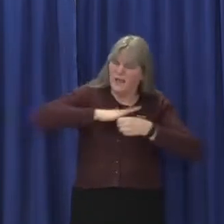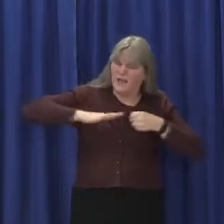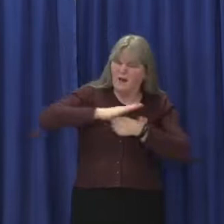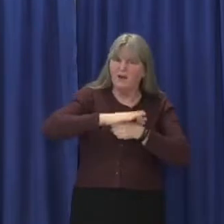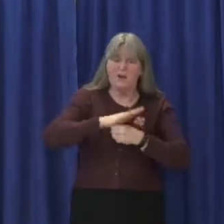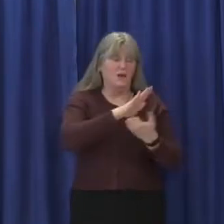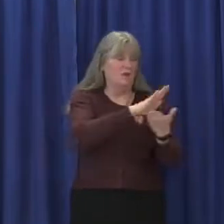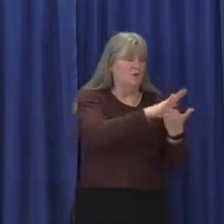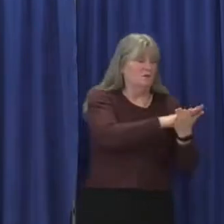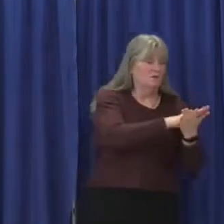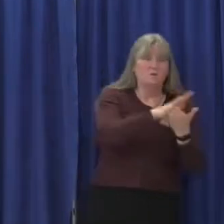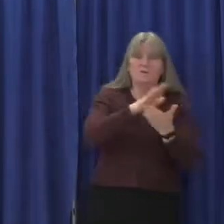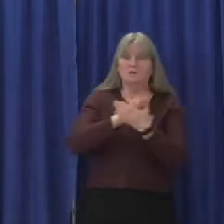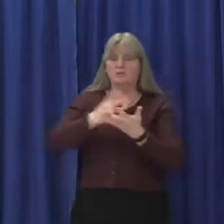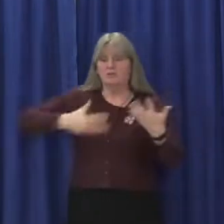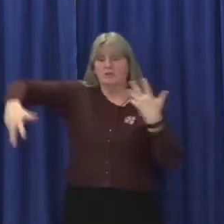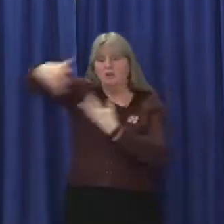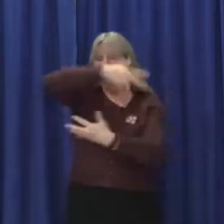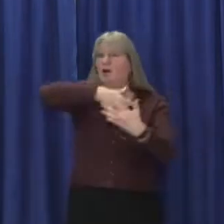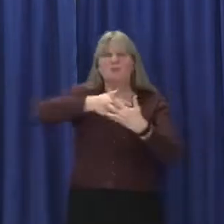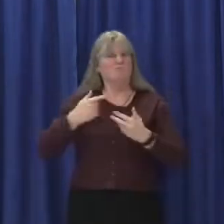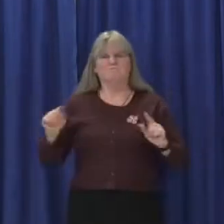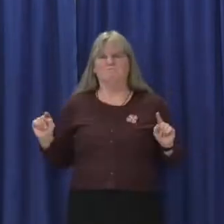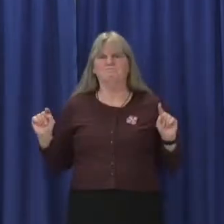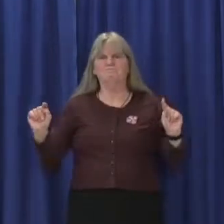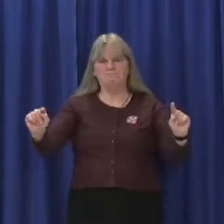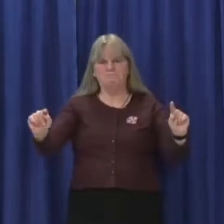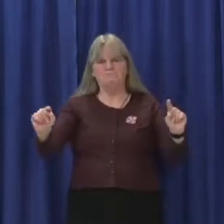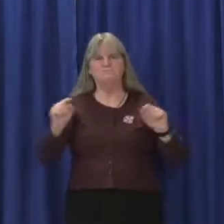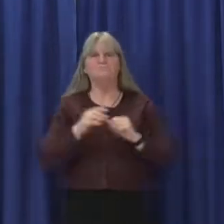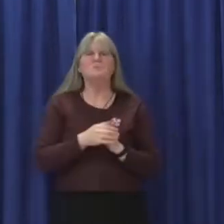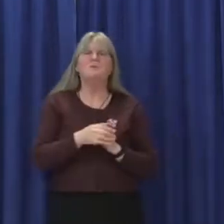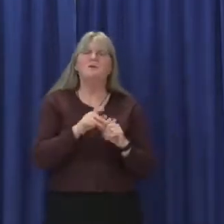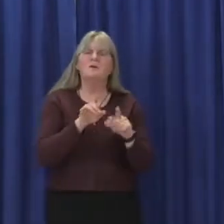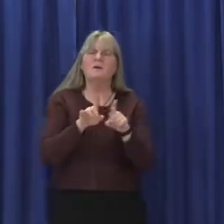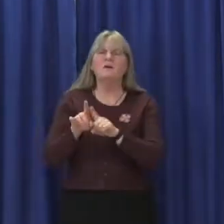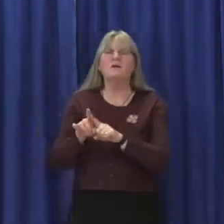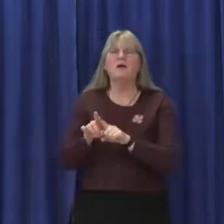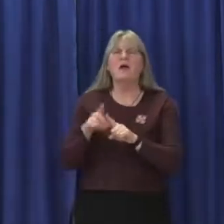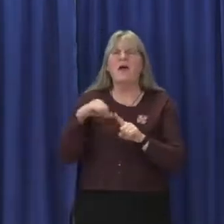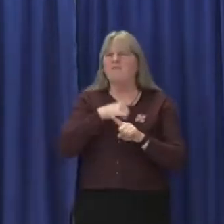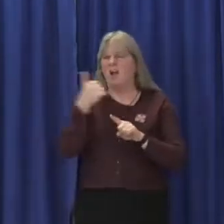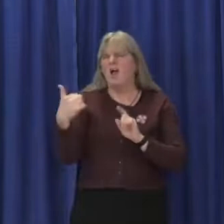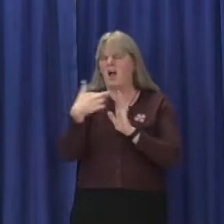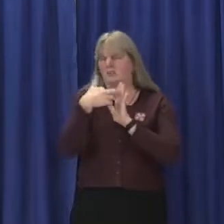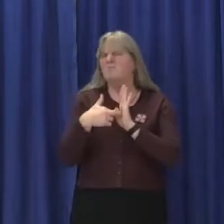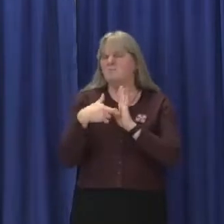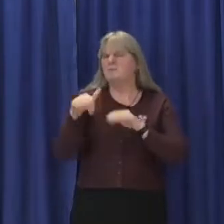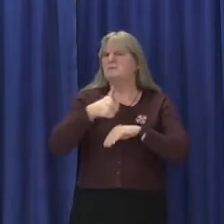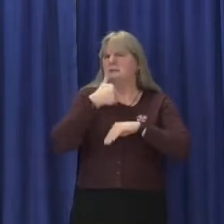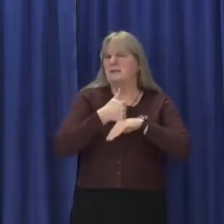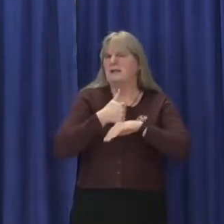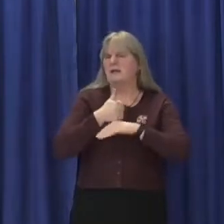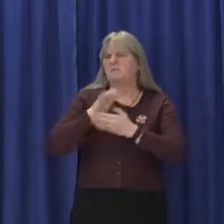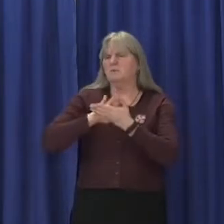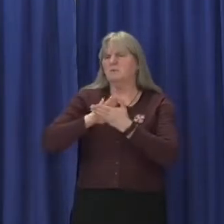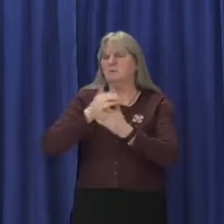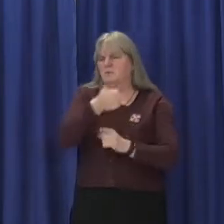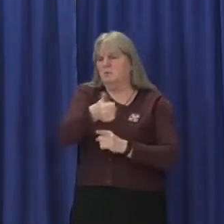suspended until further notice, and a number of other measures have-- have been undertaken.